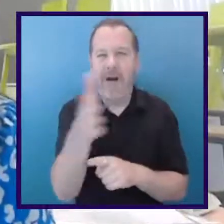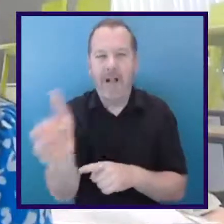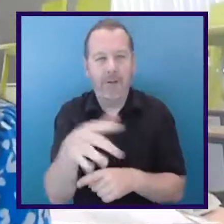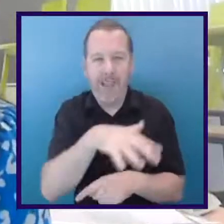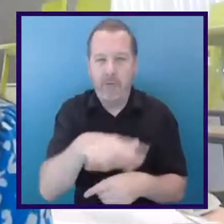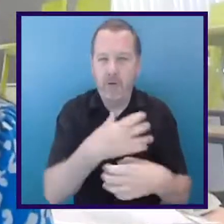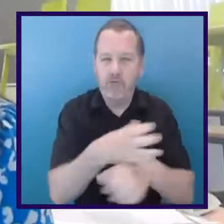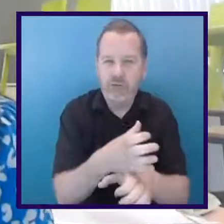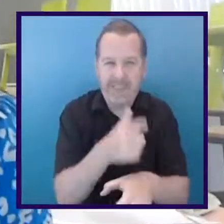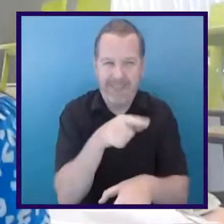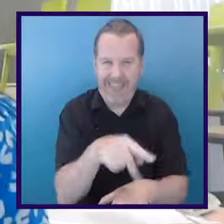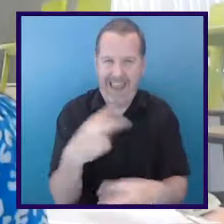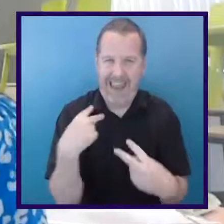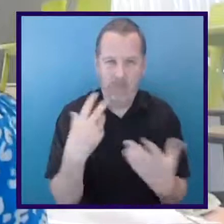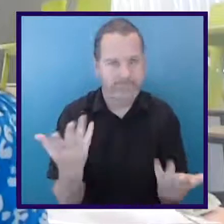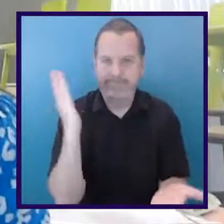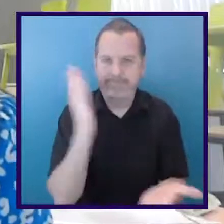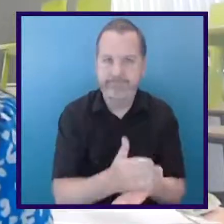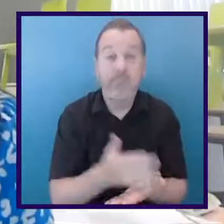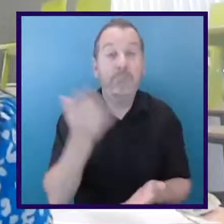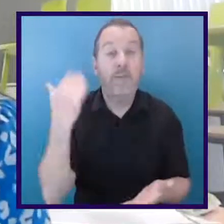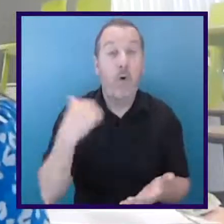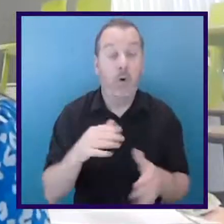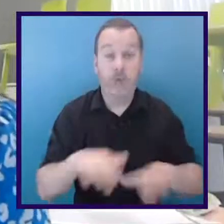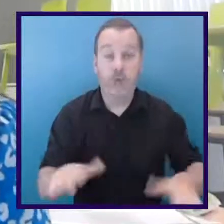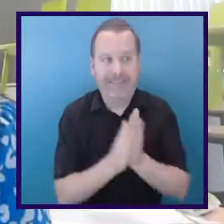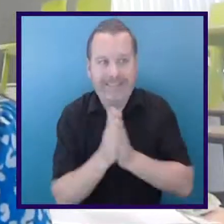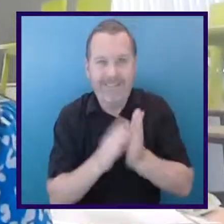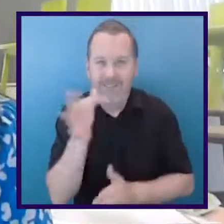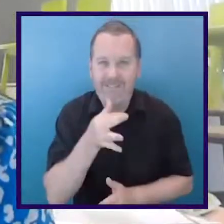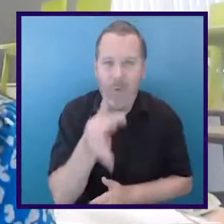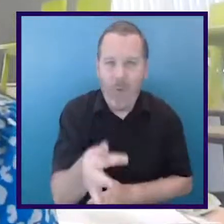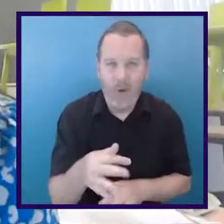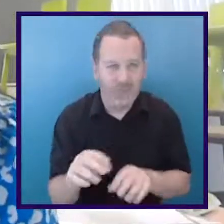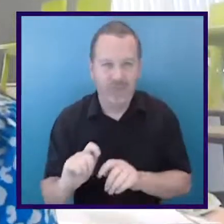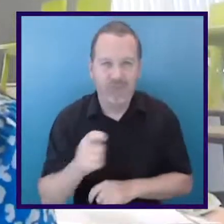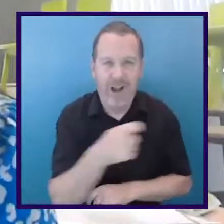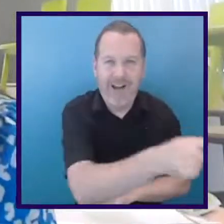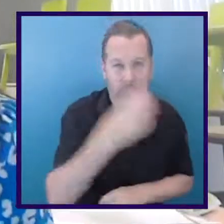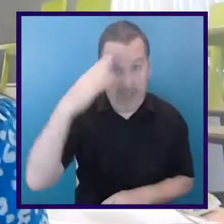You have the chance to head off to the Gaeltacht or head off to Spain, as part of their studies, and that, and has had an impact as well.